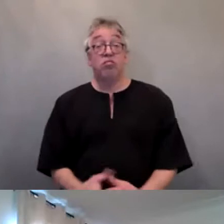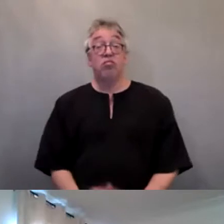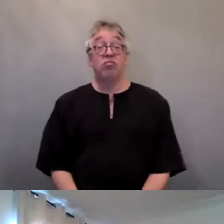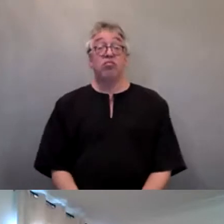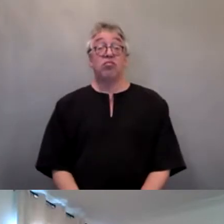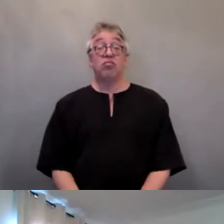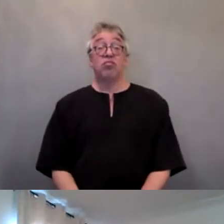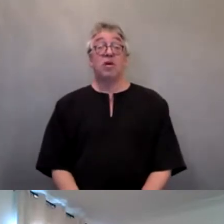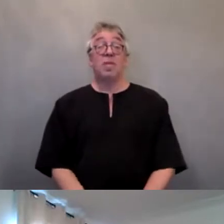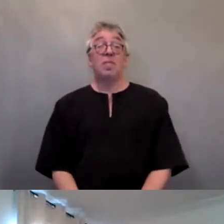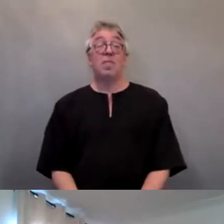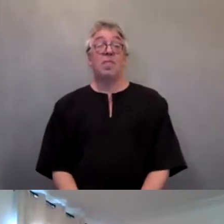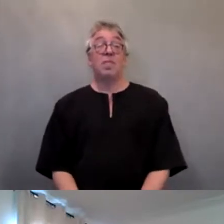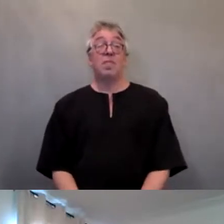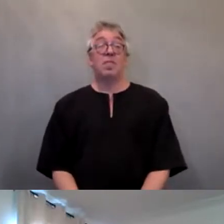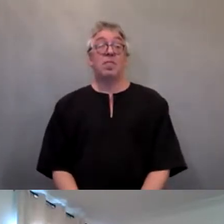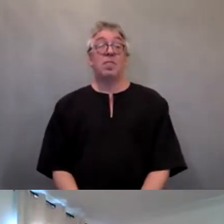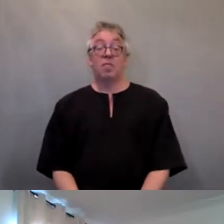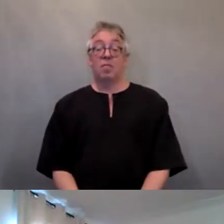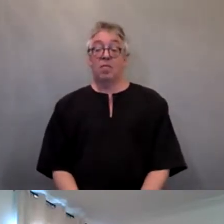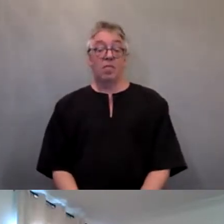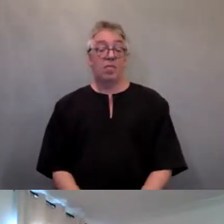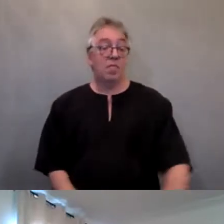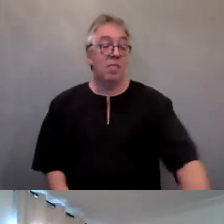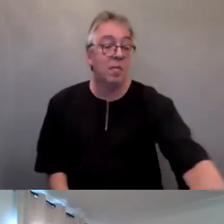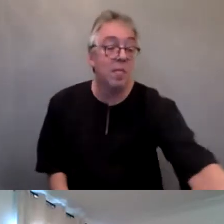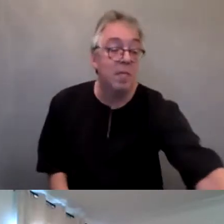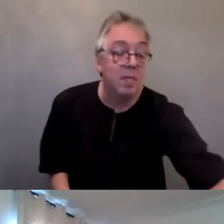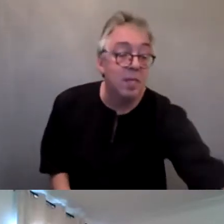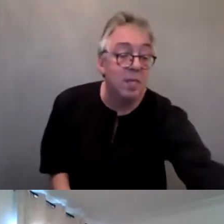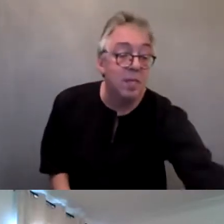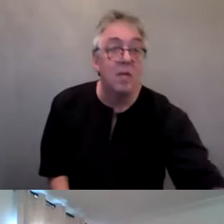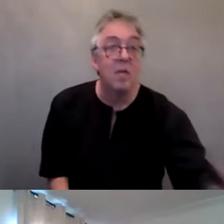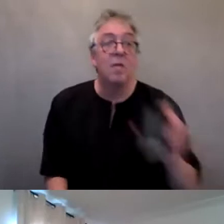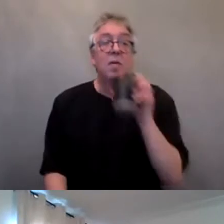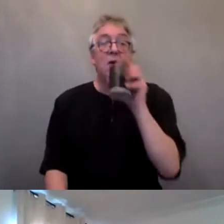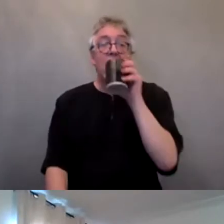Darja, would you like to say a few more words about it